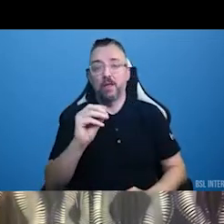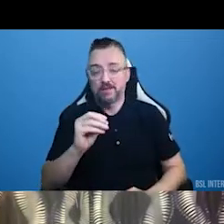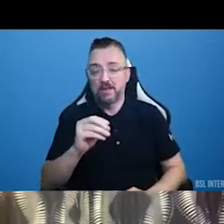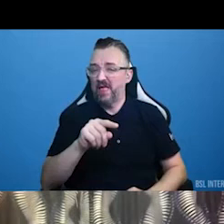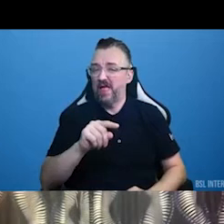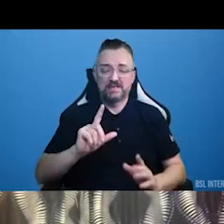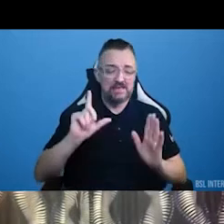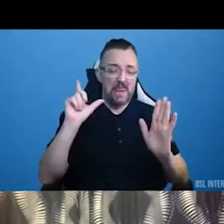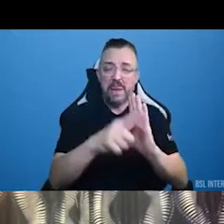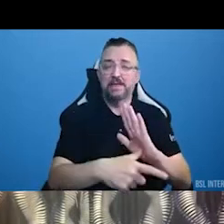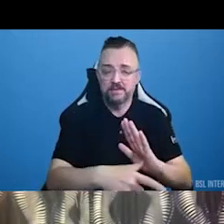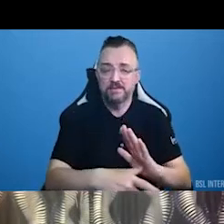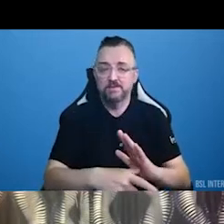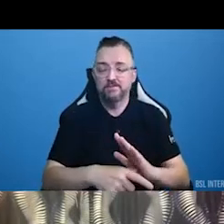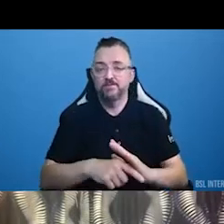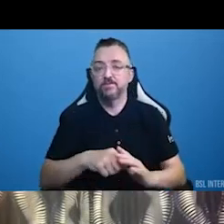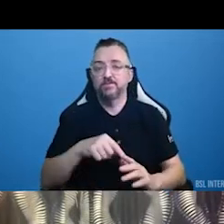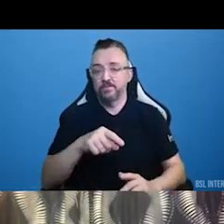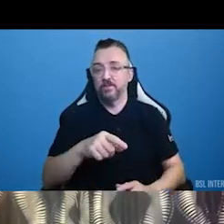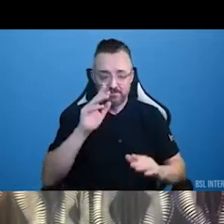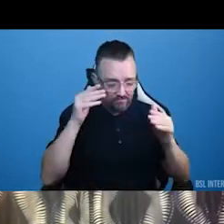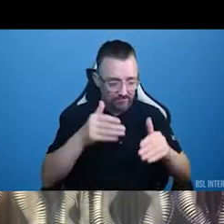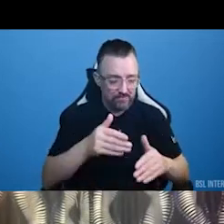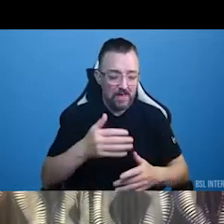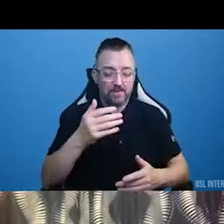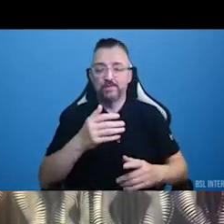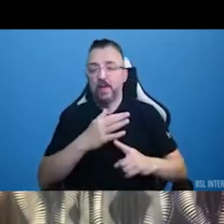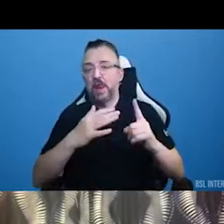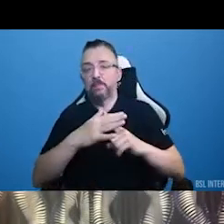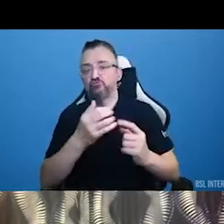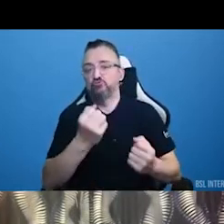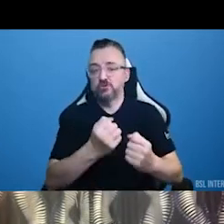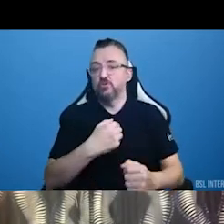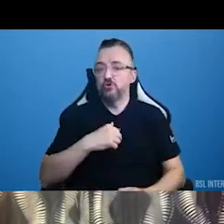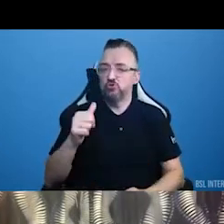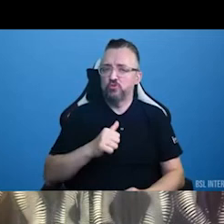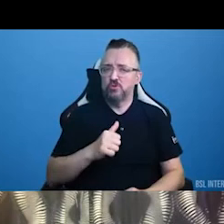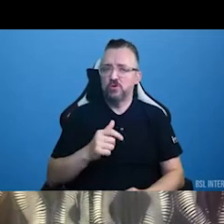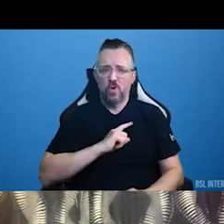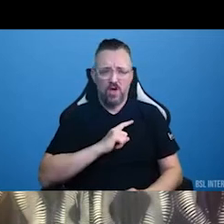as that's got climate justice at its heart and soul. So we really need to be questioning why are our targets being set so far